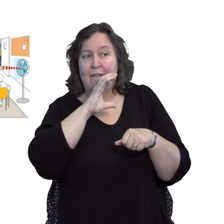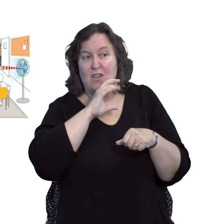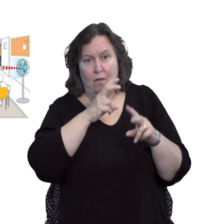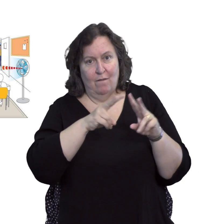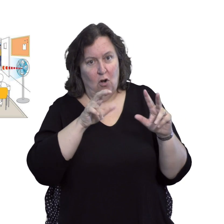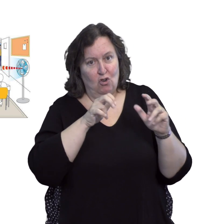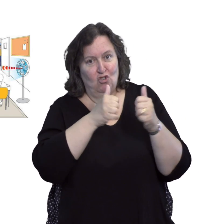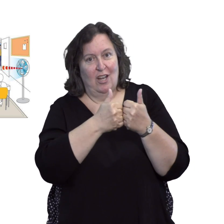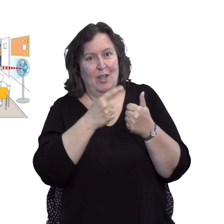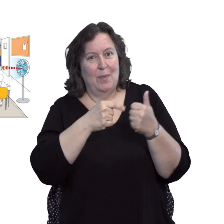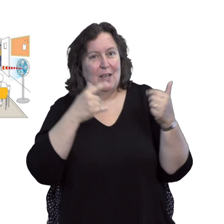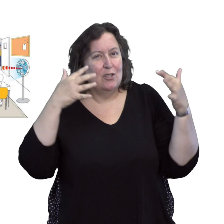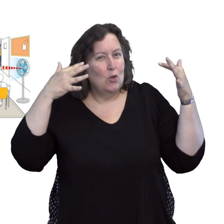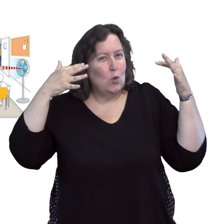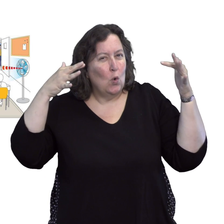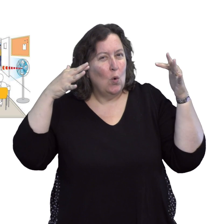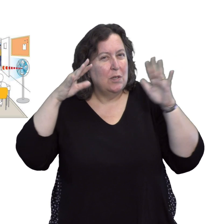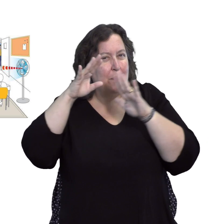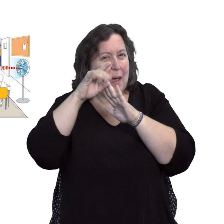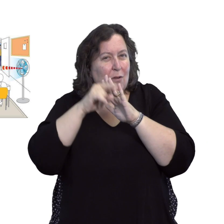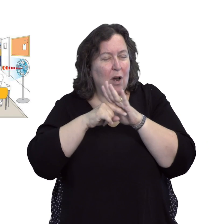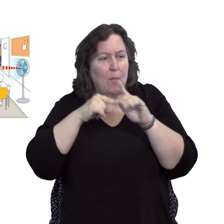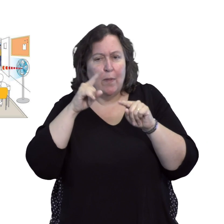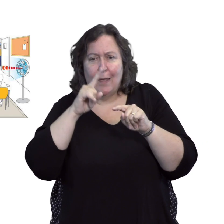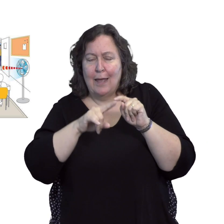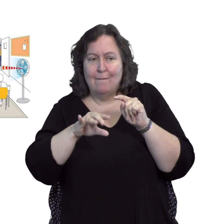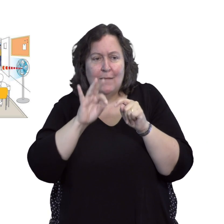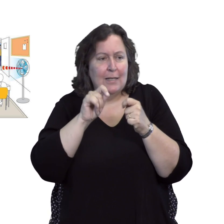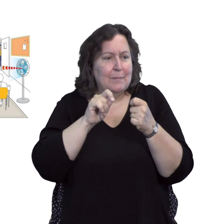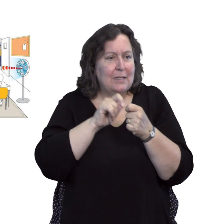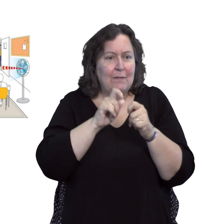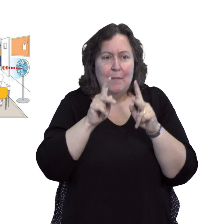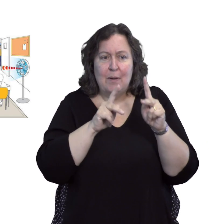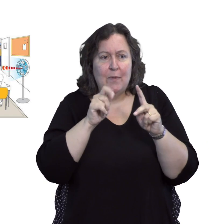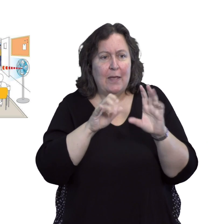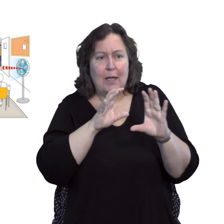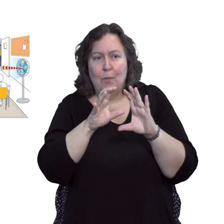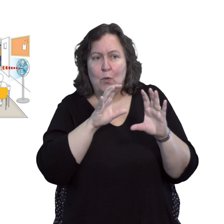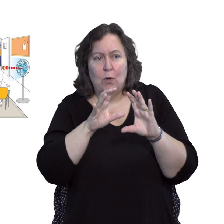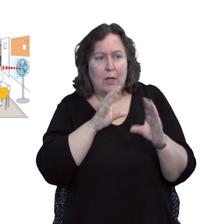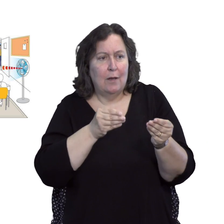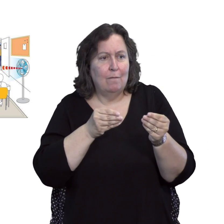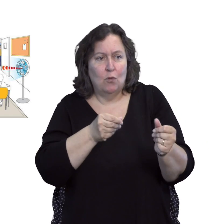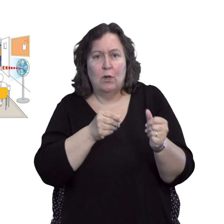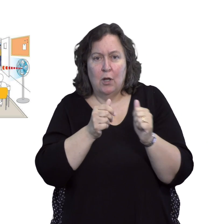or not being able to find specific peers they can communicate well with.